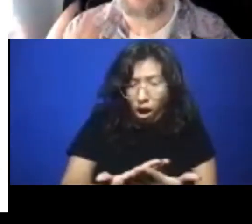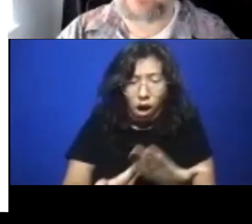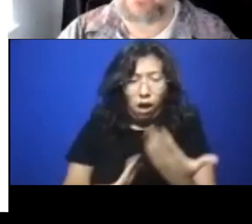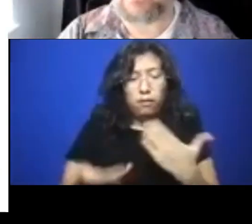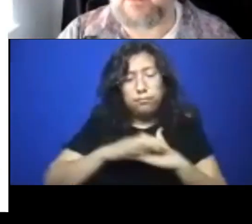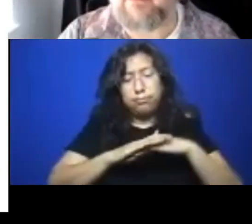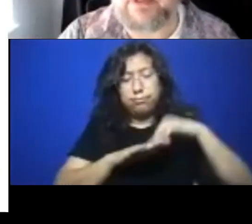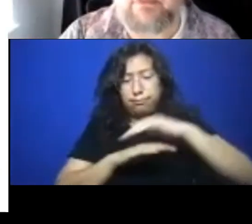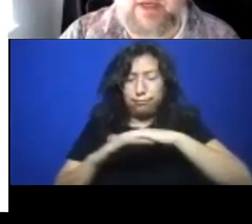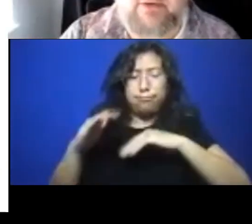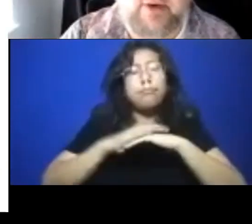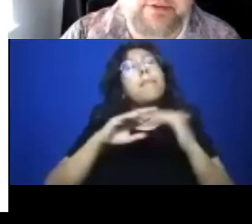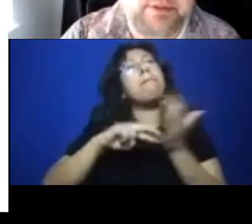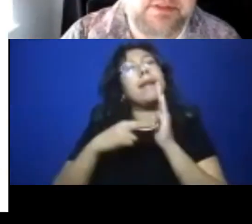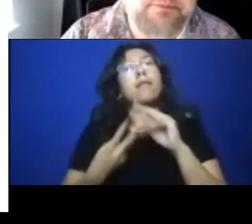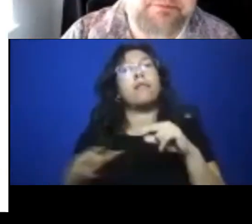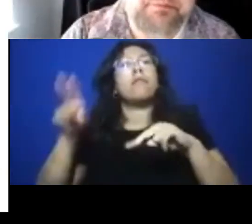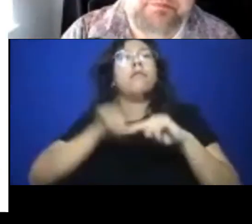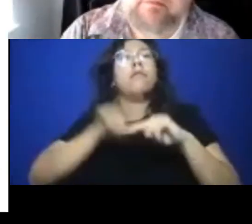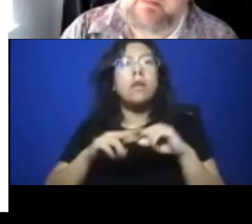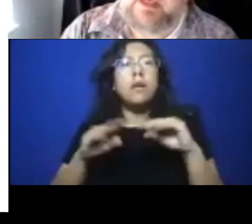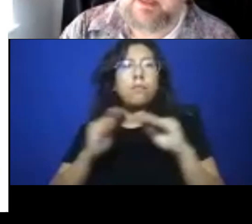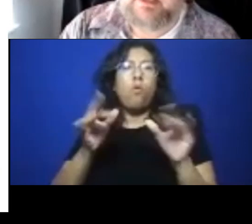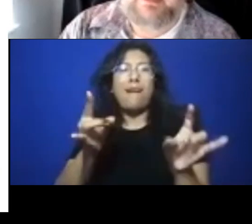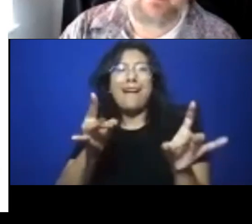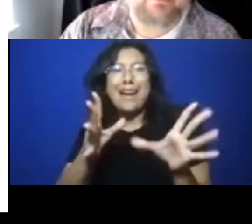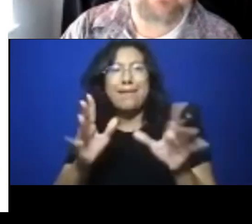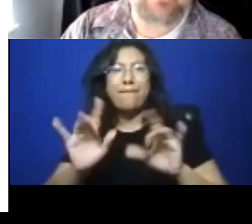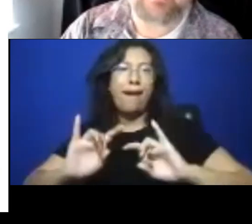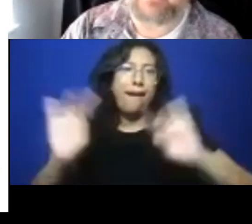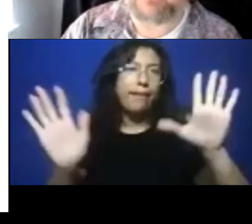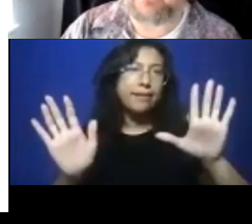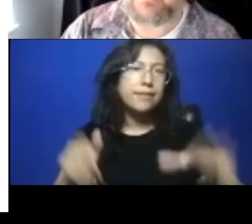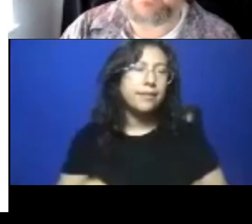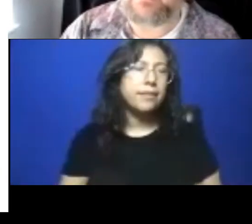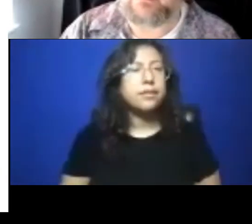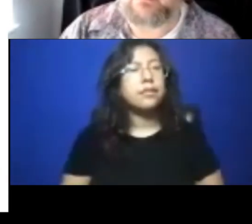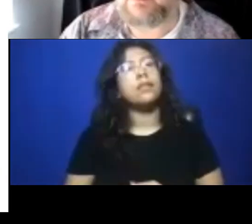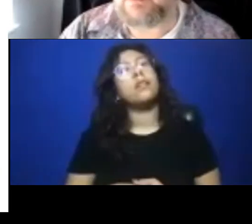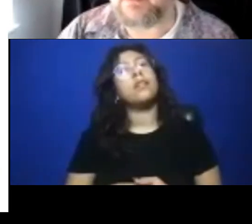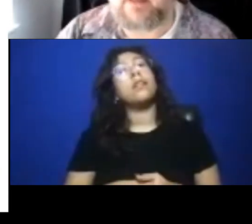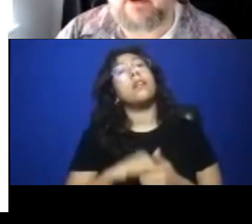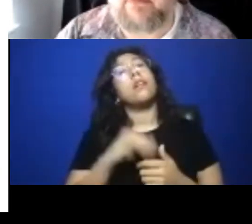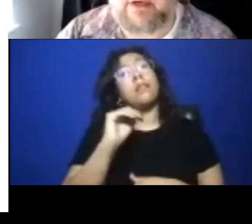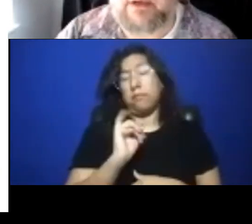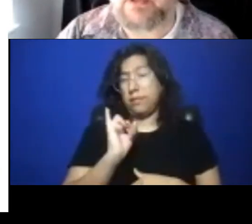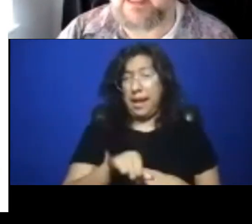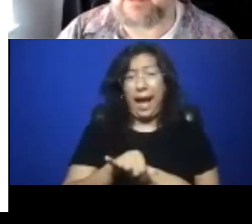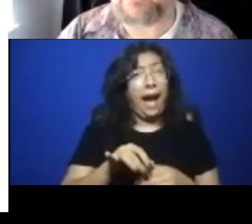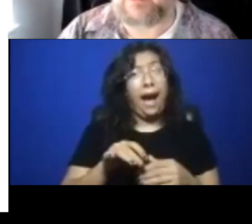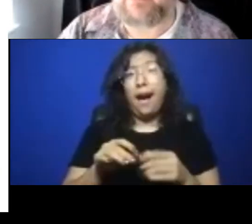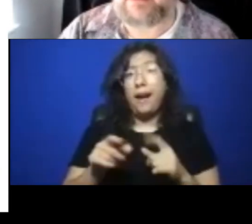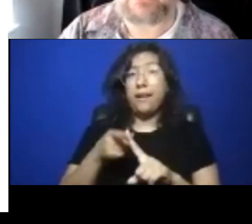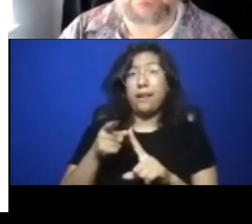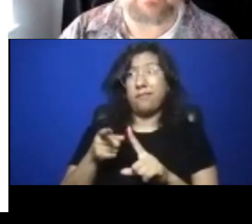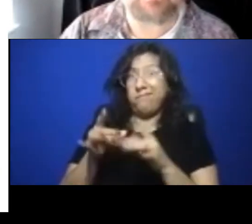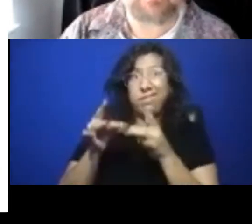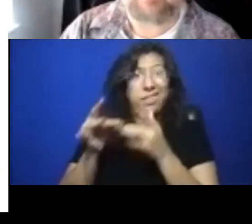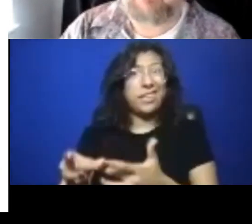there's increased levels of hate violence. \And all of those things lead to really systemic fears and safety concerns.